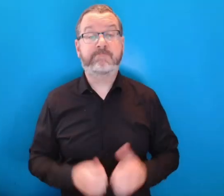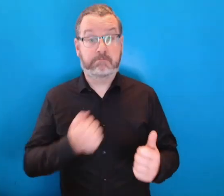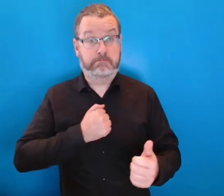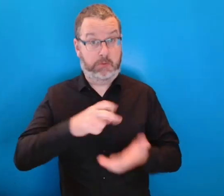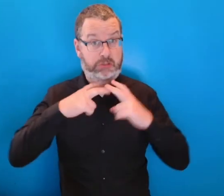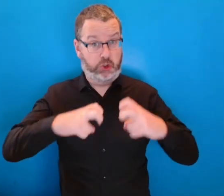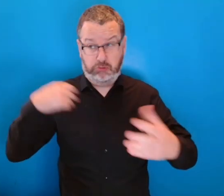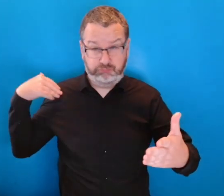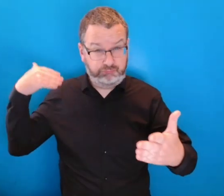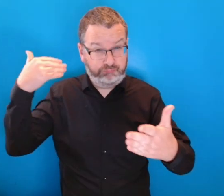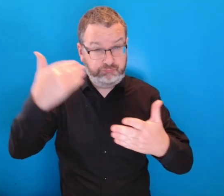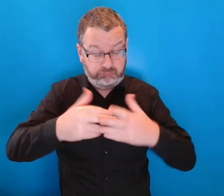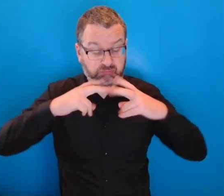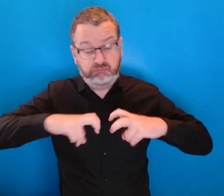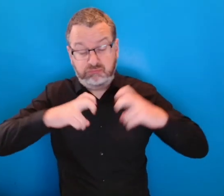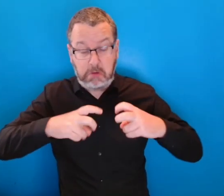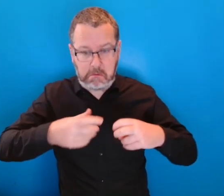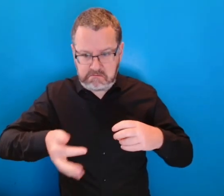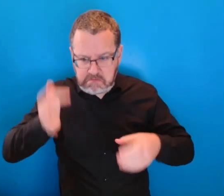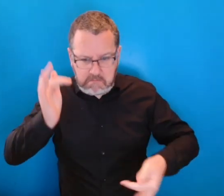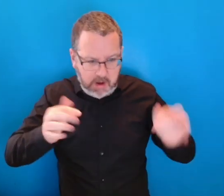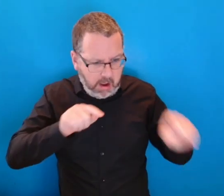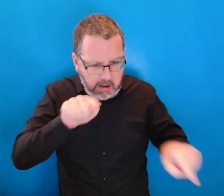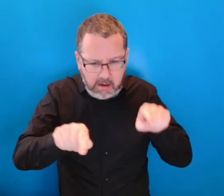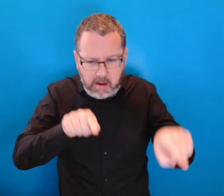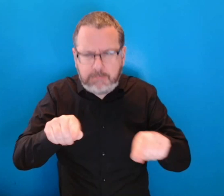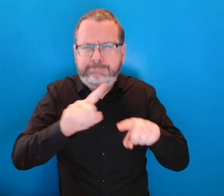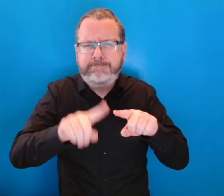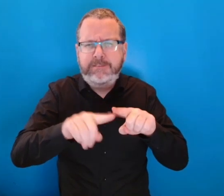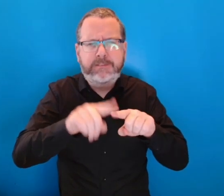Through the course of my research, I've come across examples of places